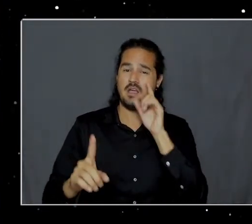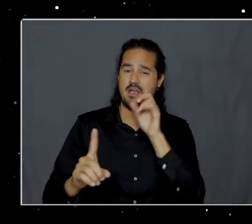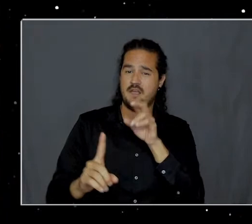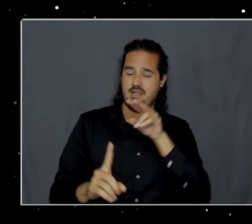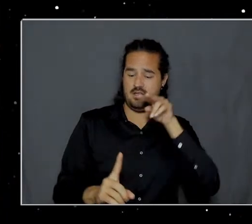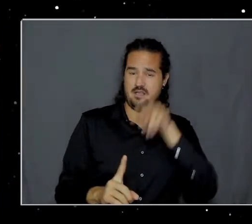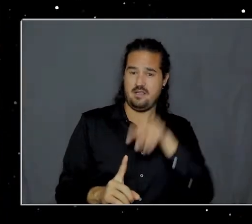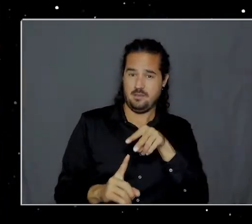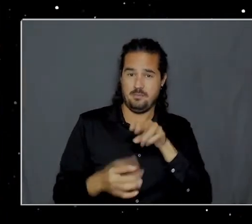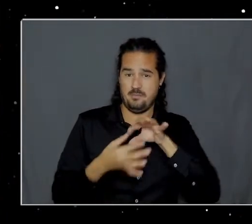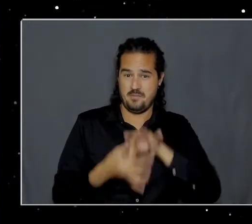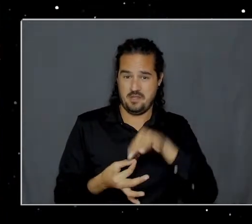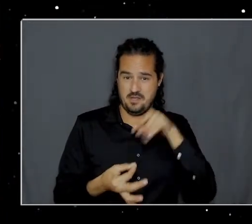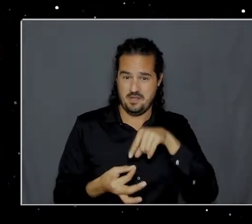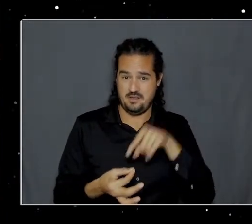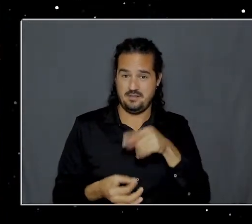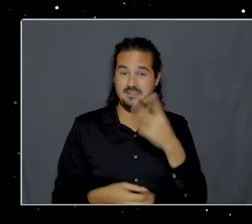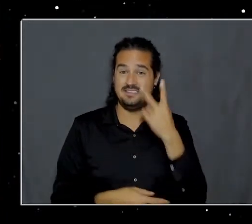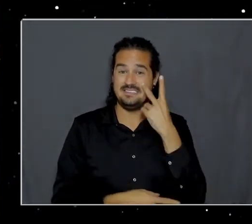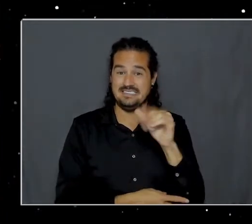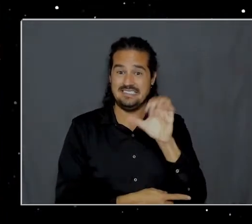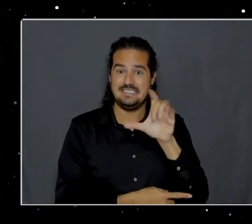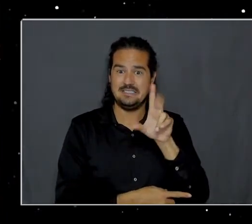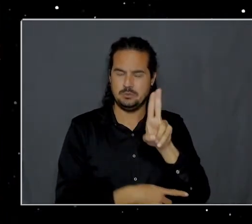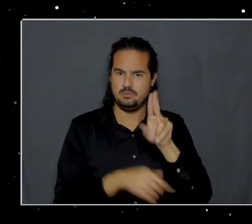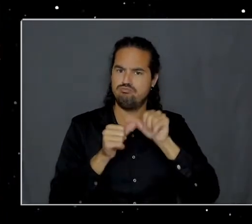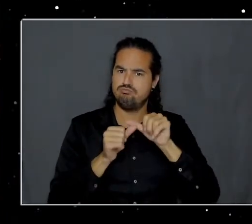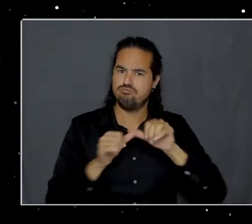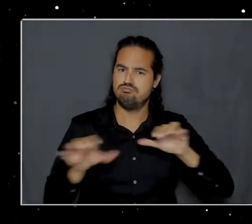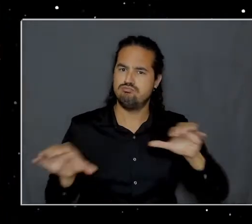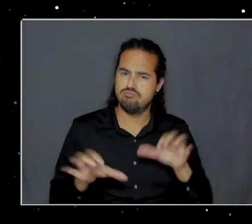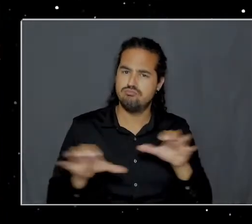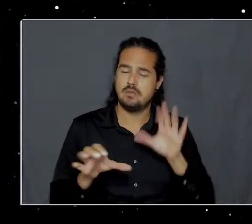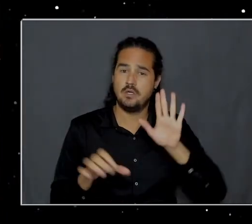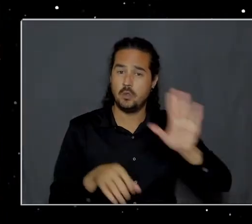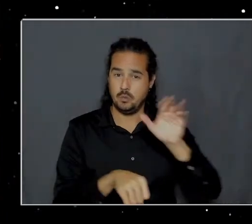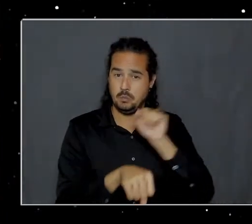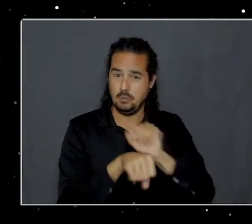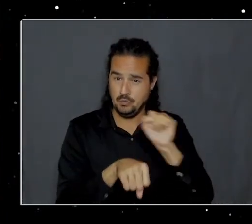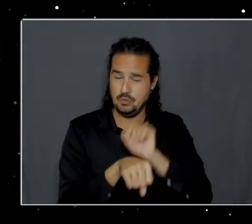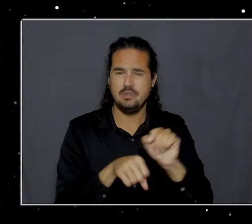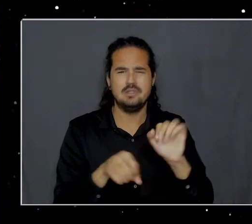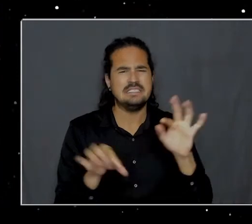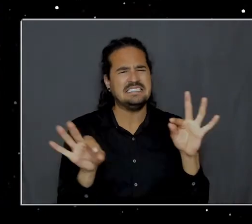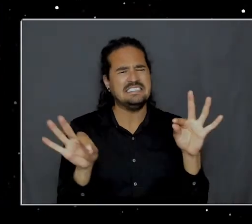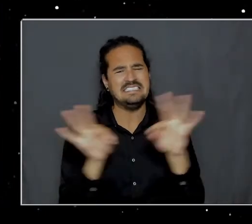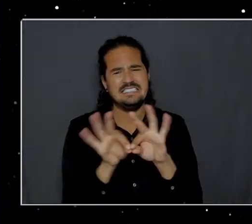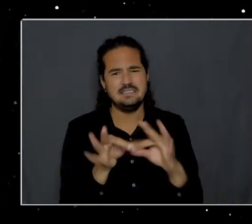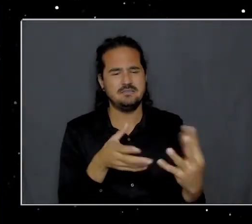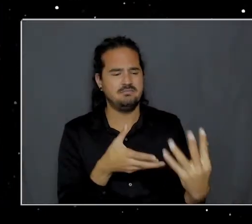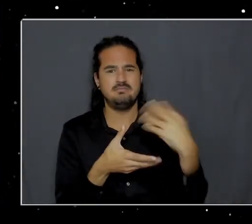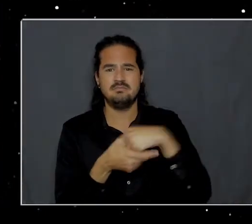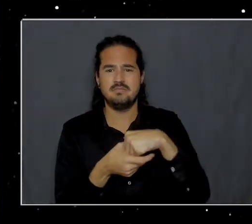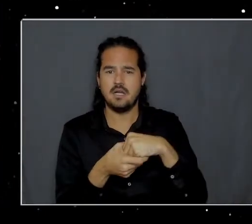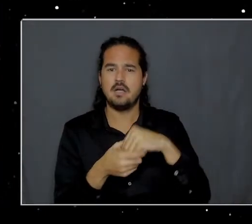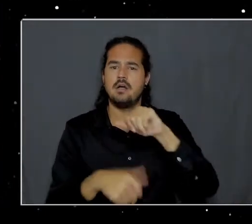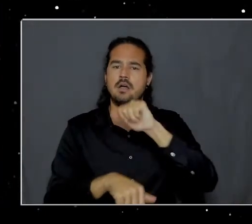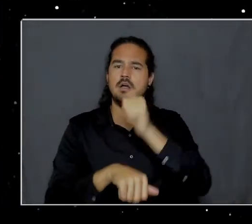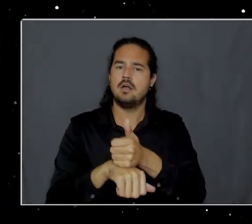WORK THAT I SEE ACLU DO IS SUCH